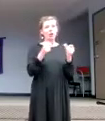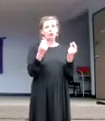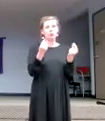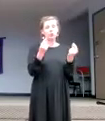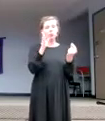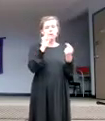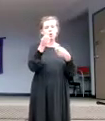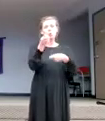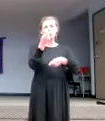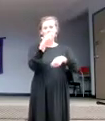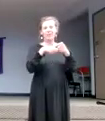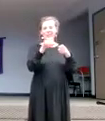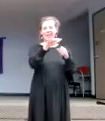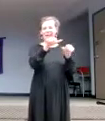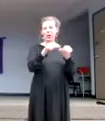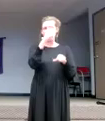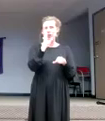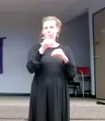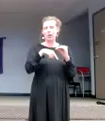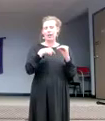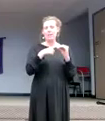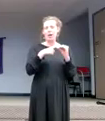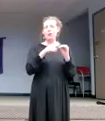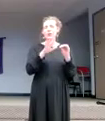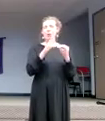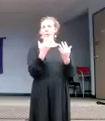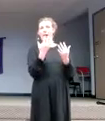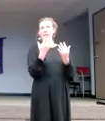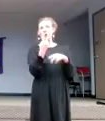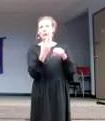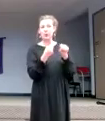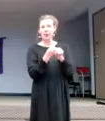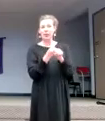the lift station that you're referencing. So give us about two years, and it will definitely